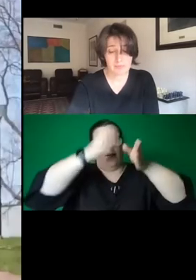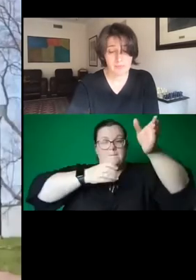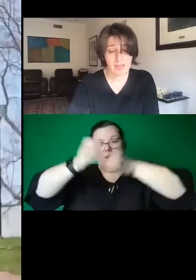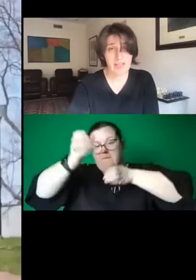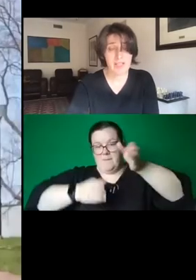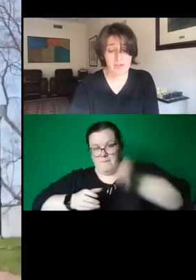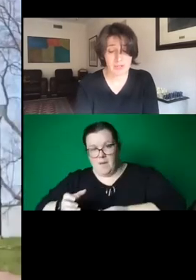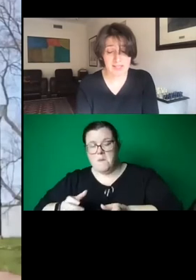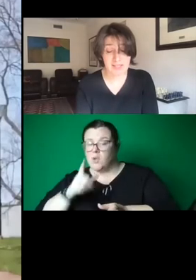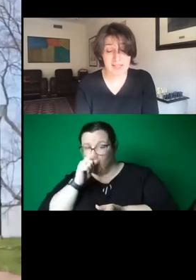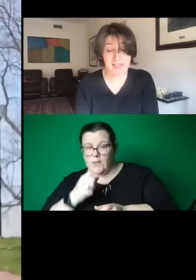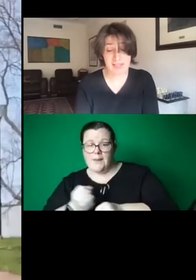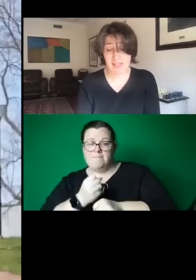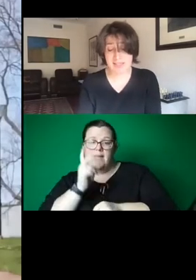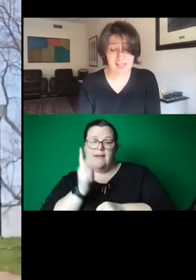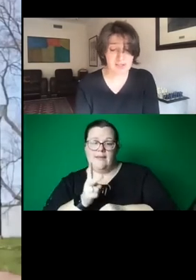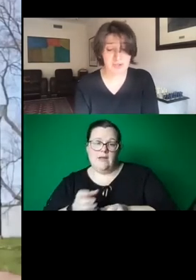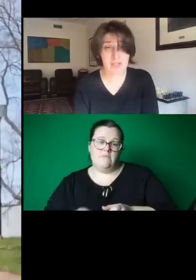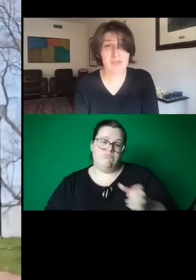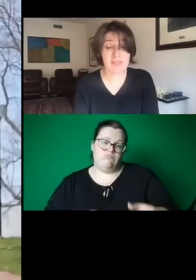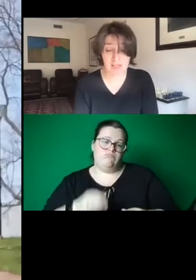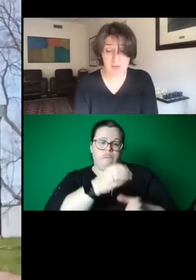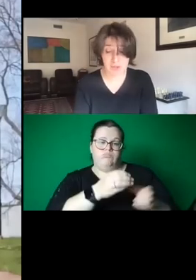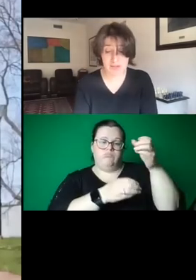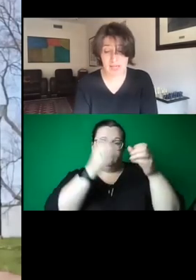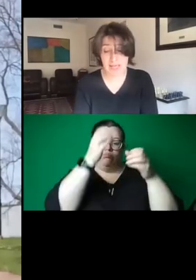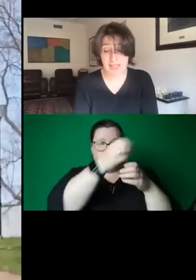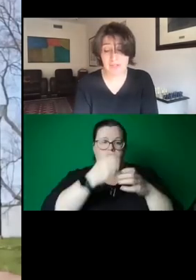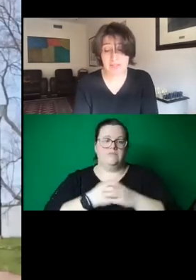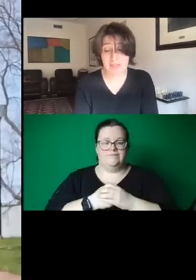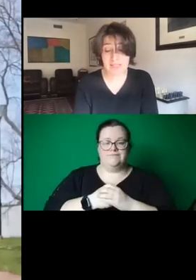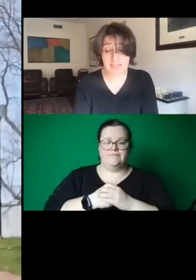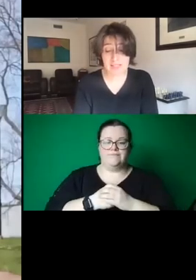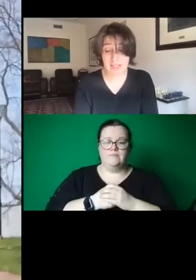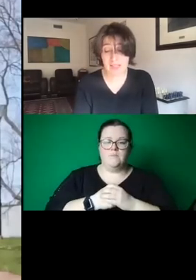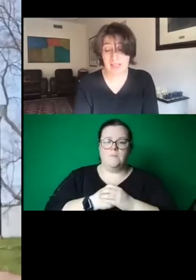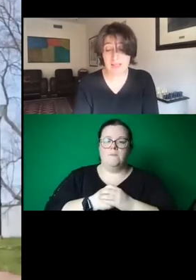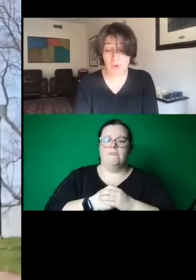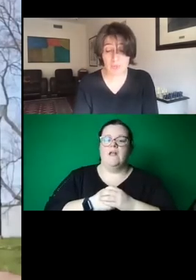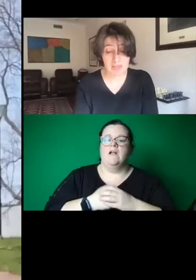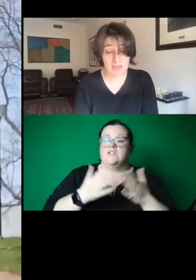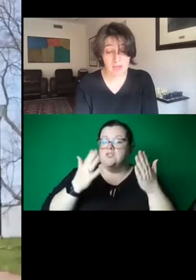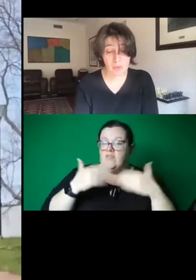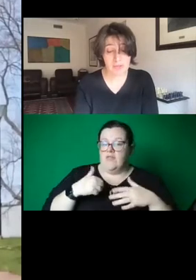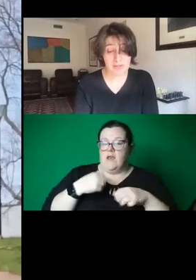akin to the idealistic constructivist sculptures i activated the city and the monuments with these